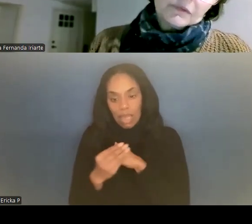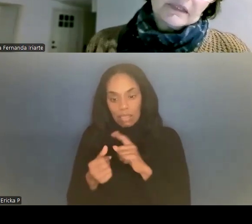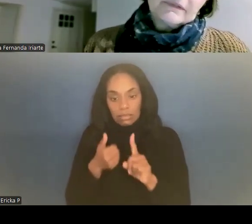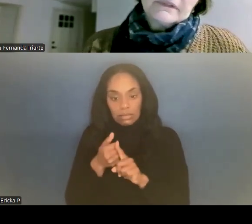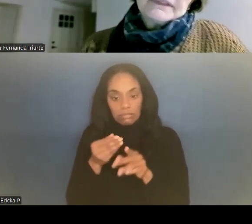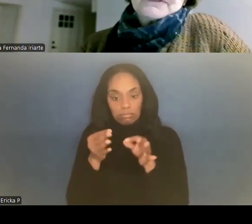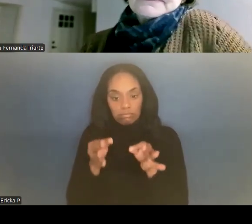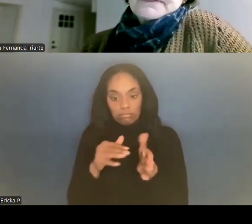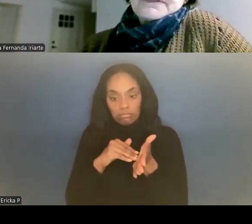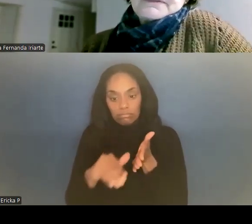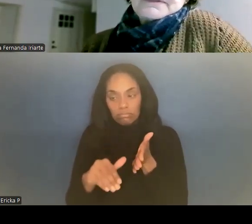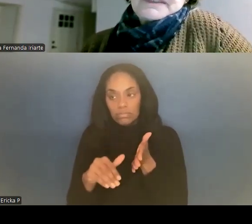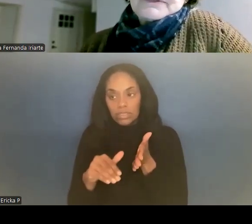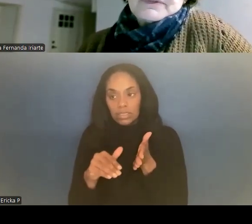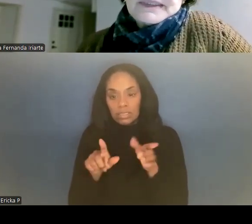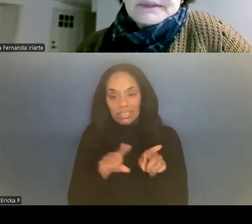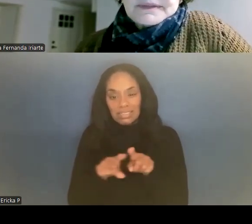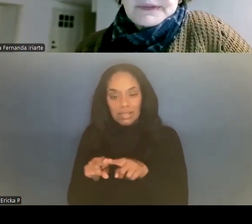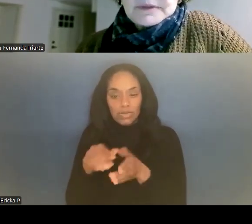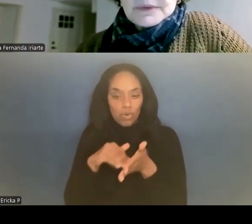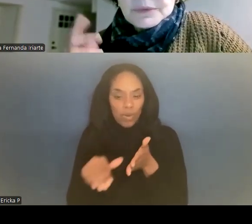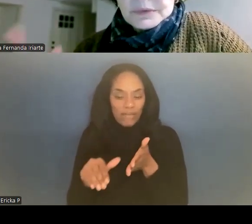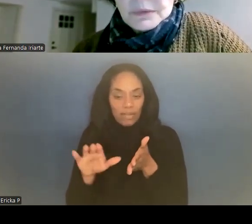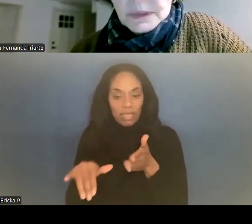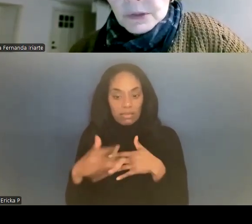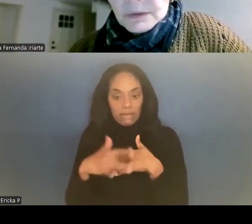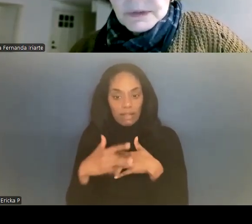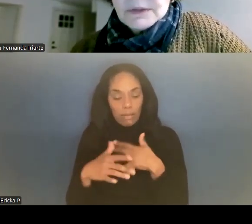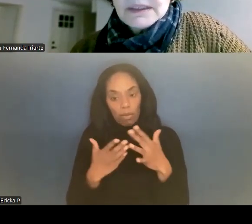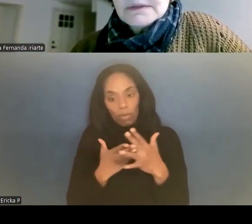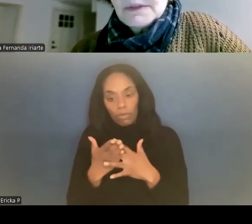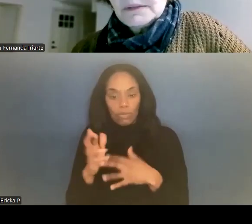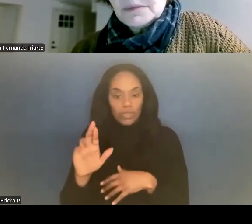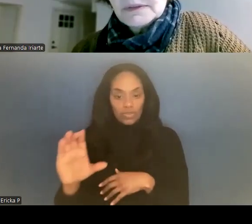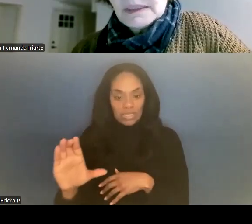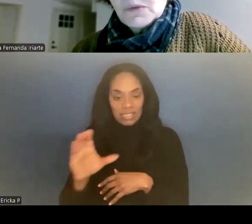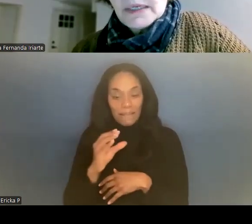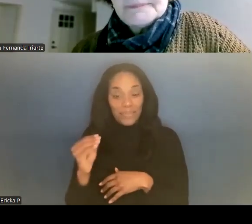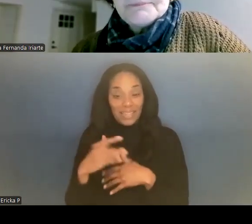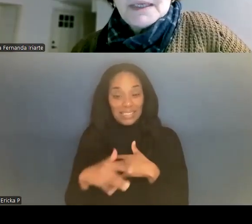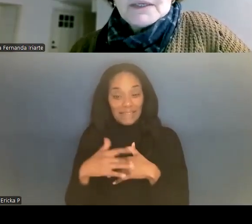waiver is also a waiver that's available through the regional center. And it's available statewide.